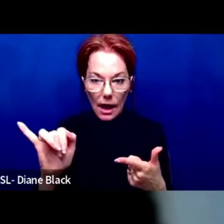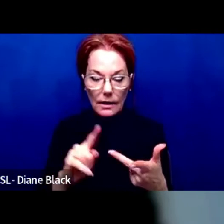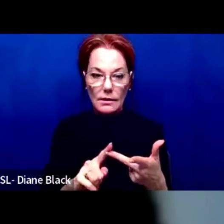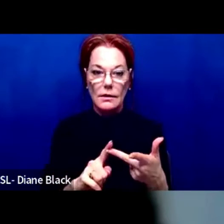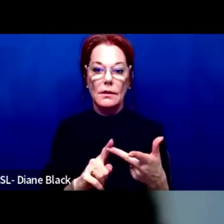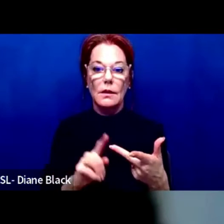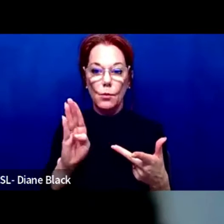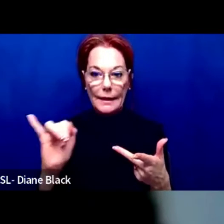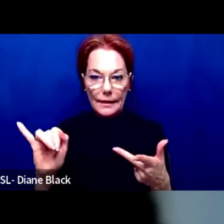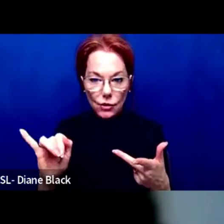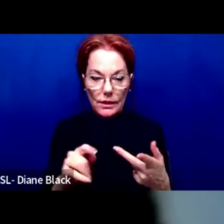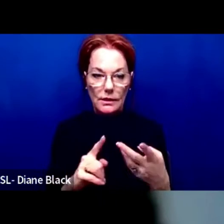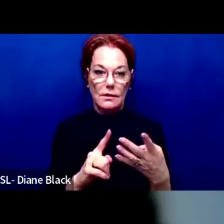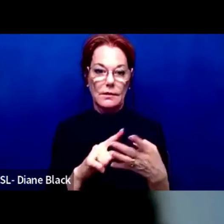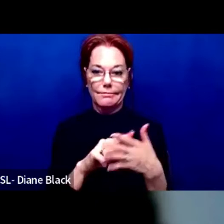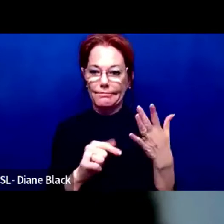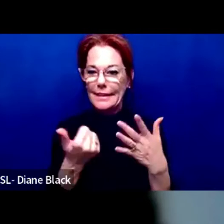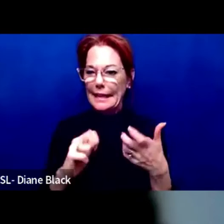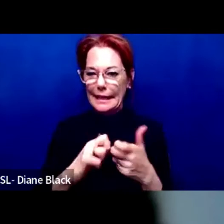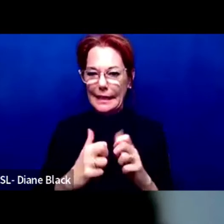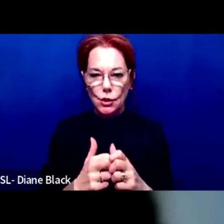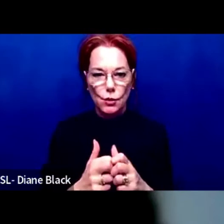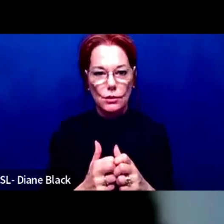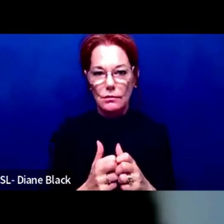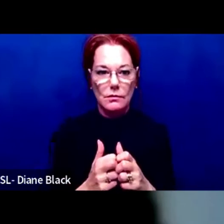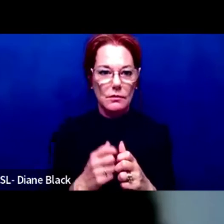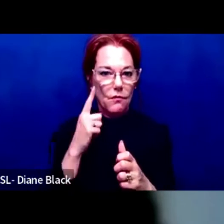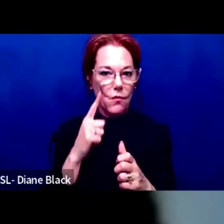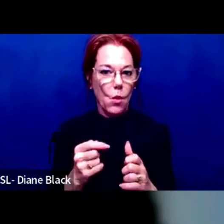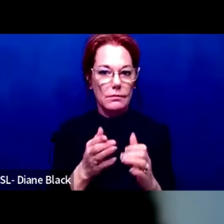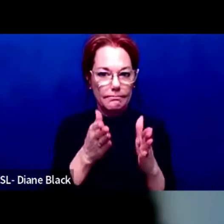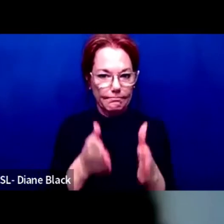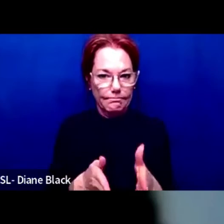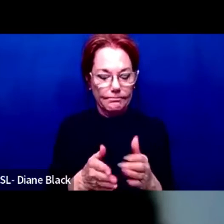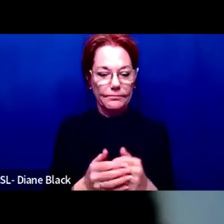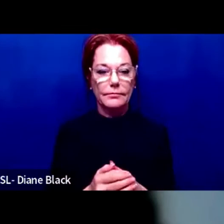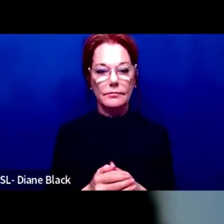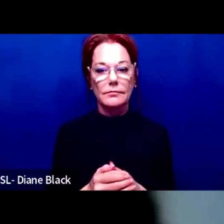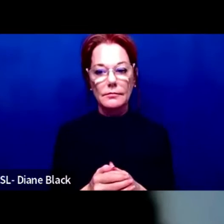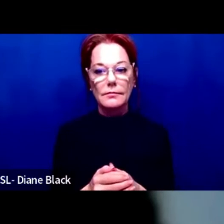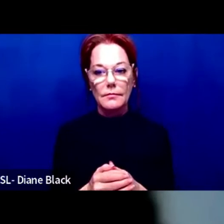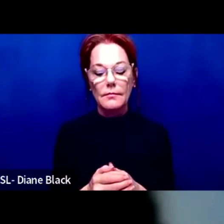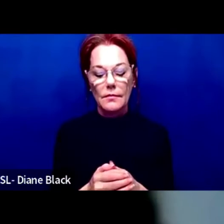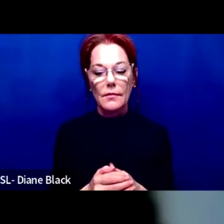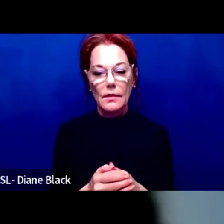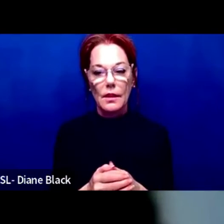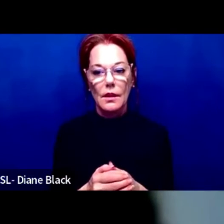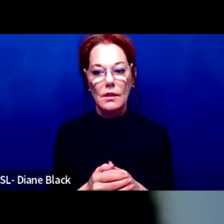of other subsequent, you know, issues that might be going on with an individual. So very much think that the piece that I was talking about around culture